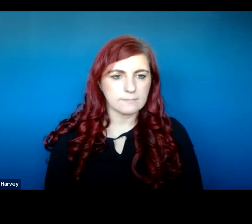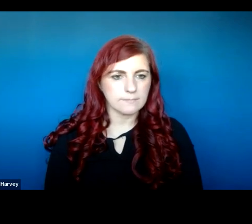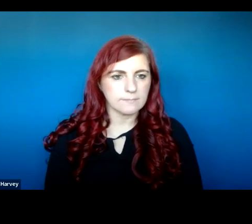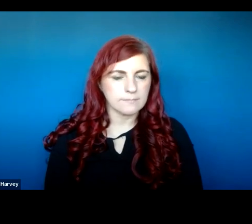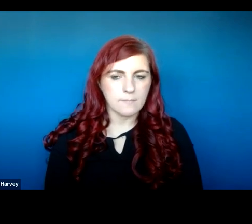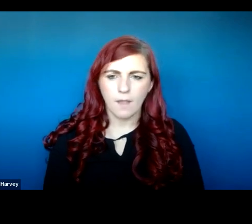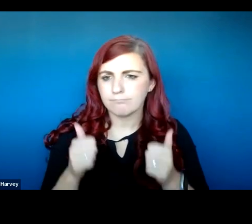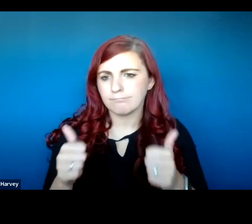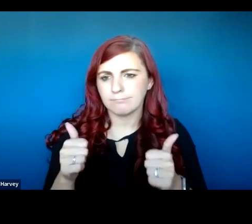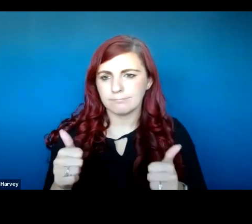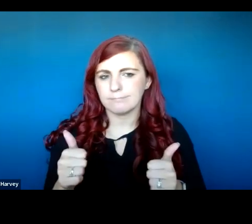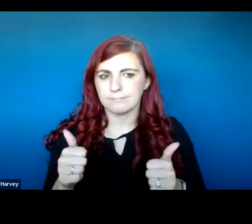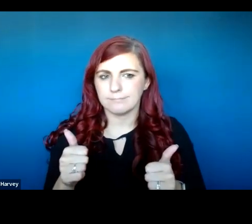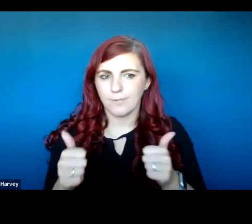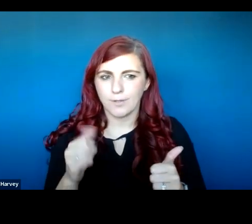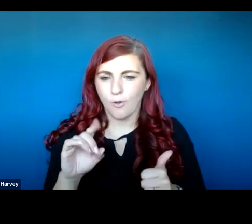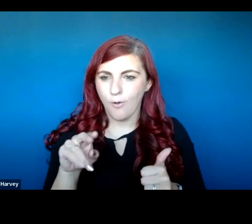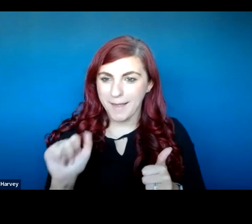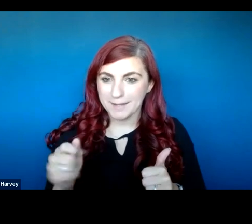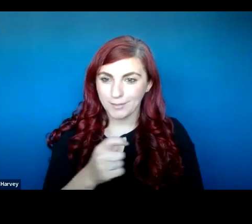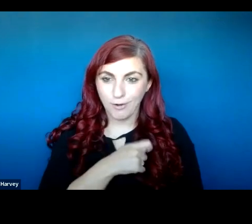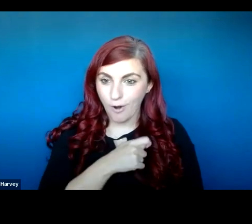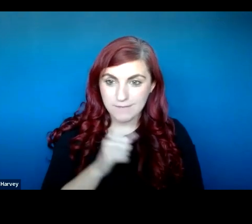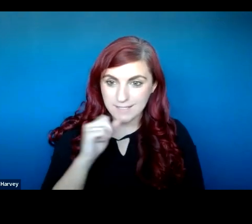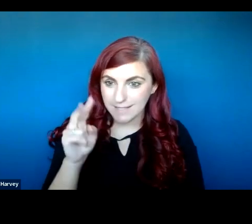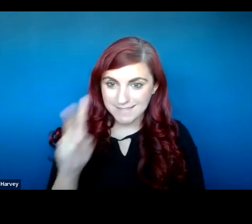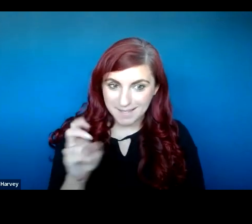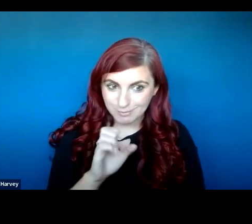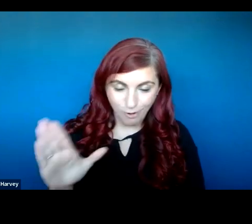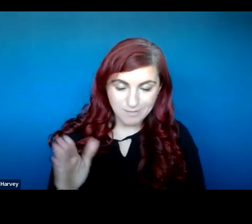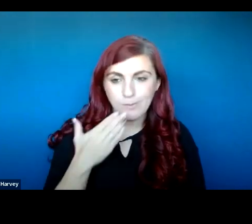Well done Orla, the nerves didn't show at all and thank you so much for